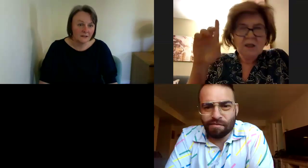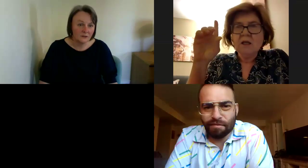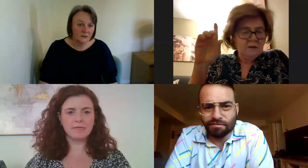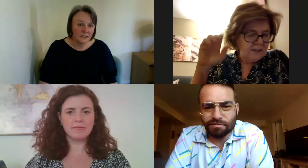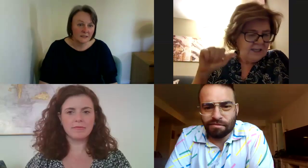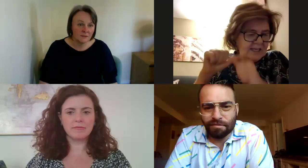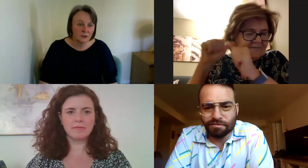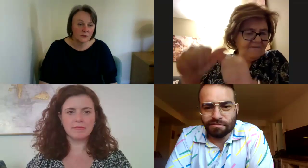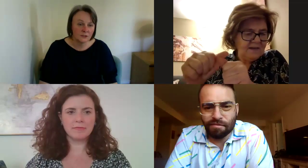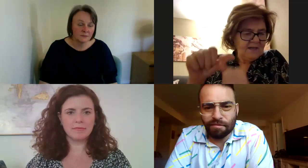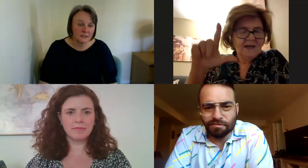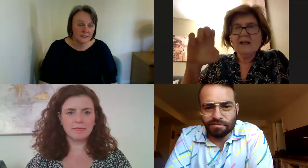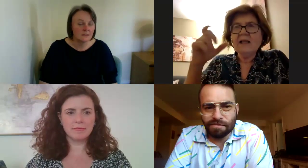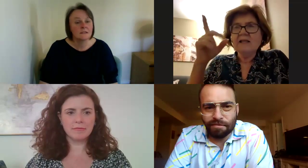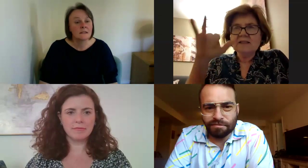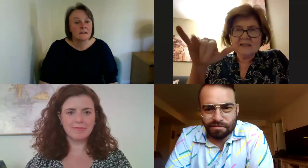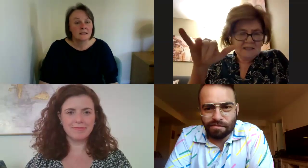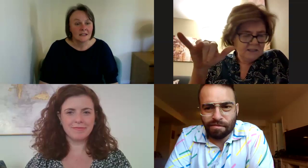whose last name the interpreter is missing. Johnson.